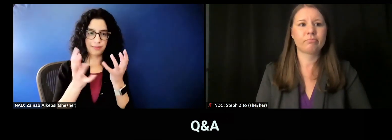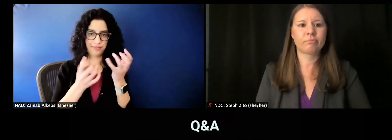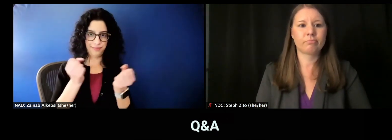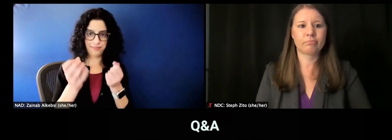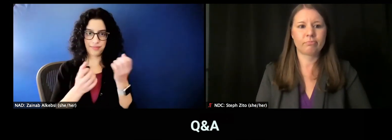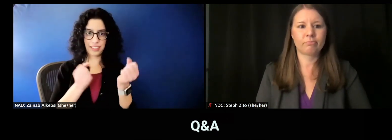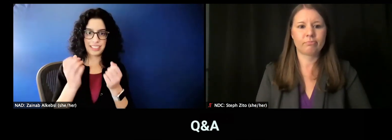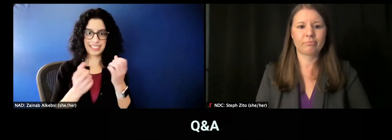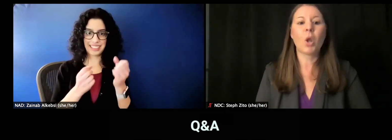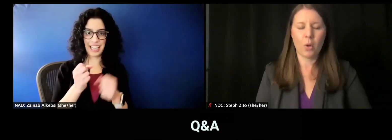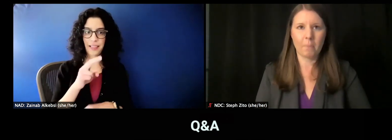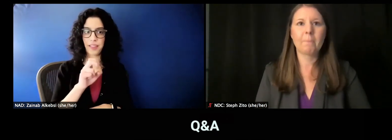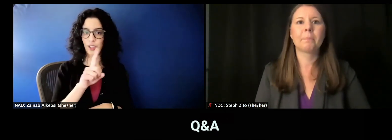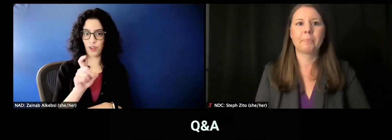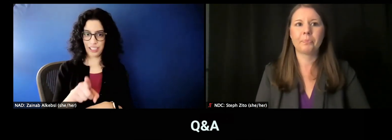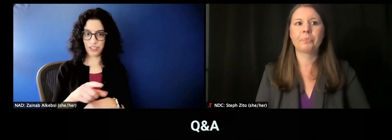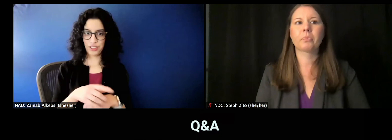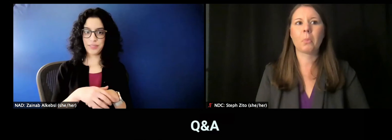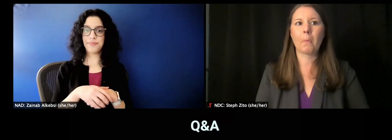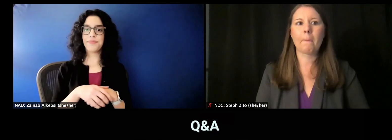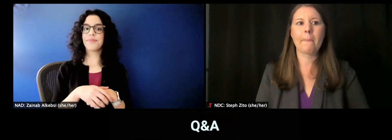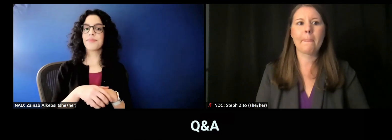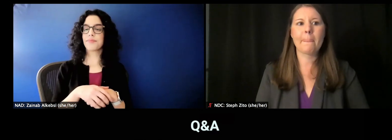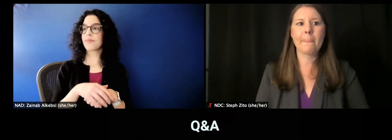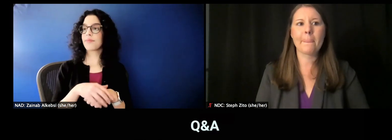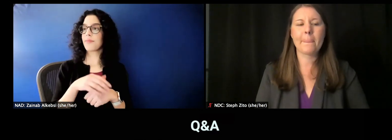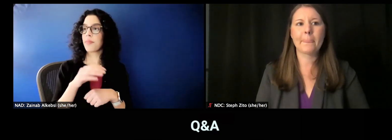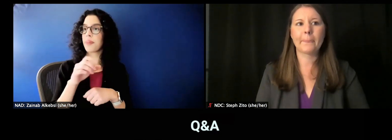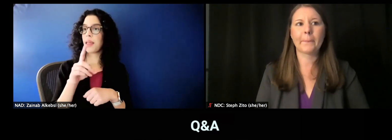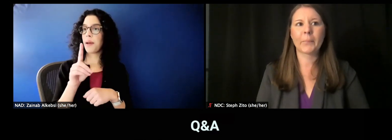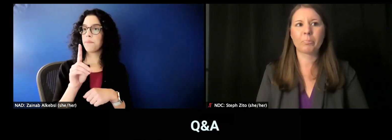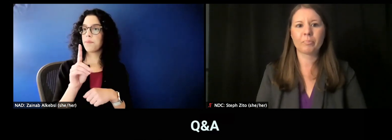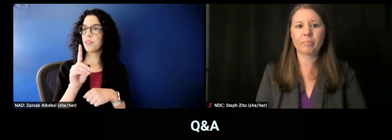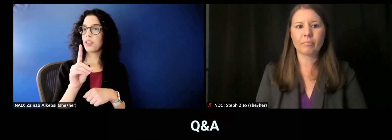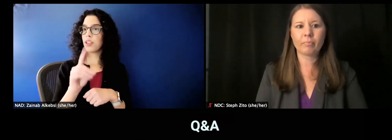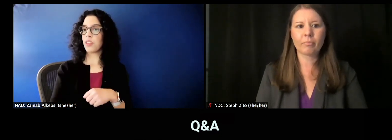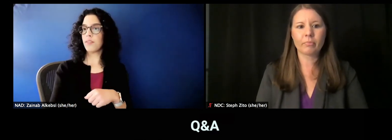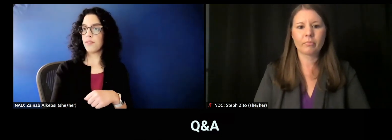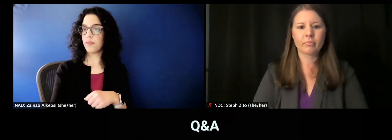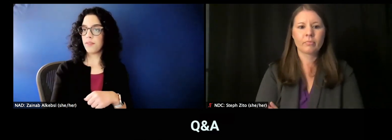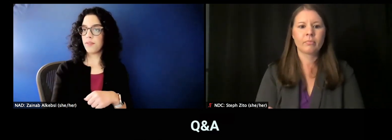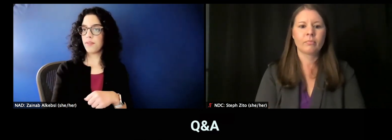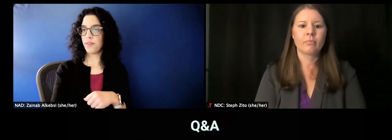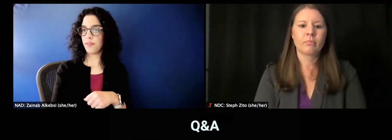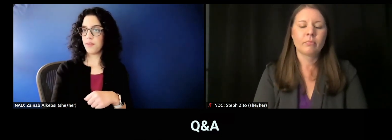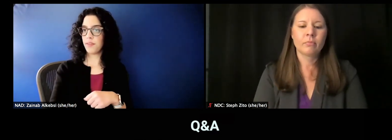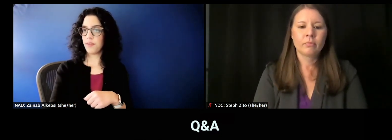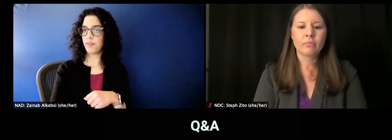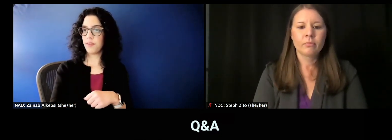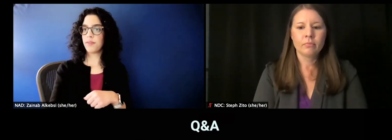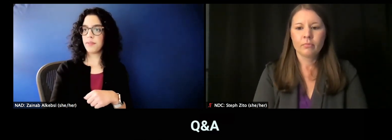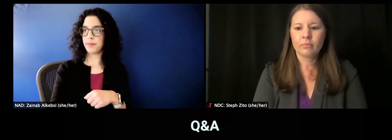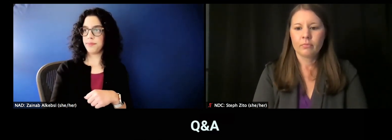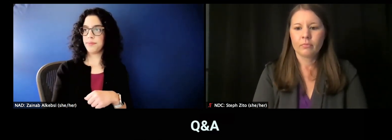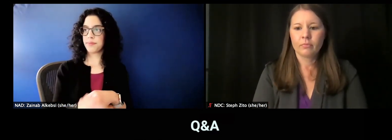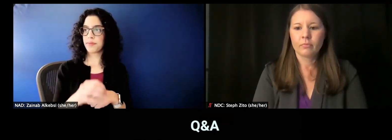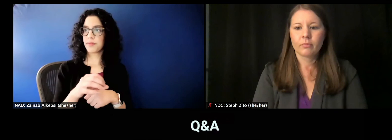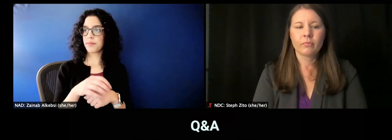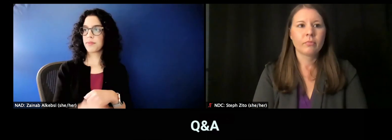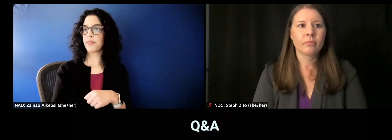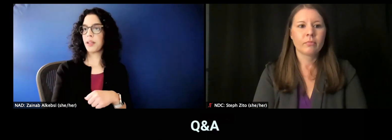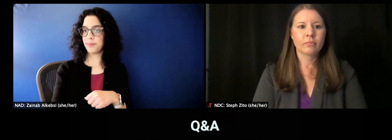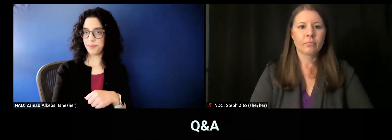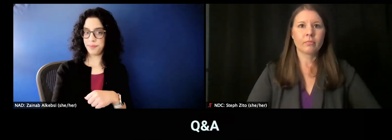The next question reads: